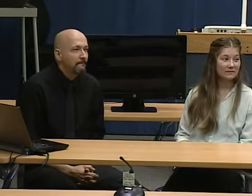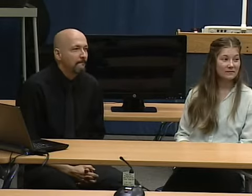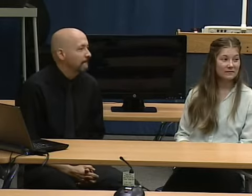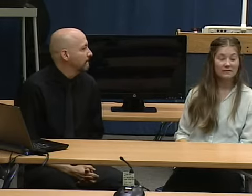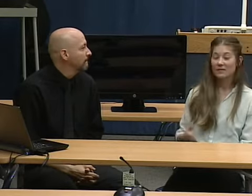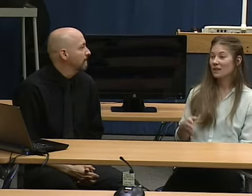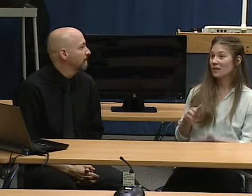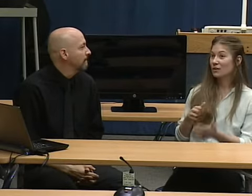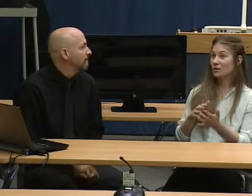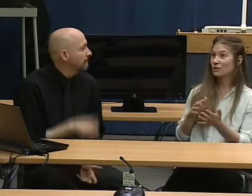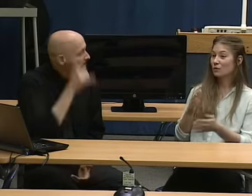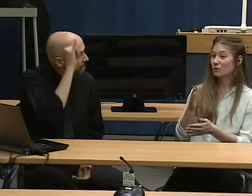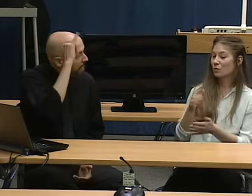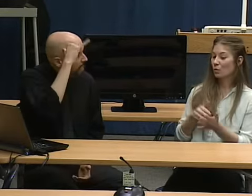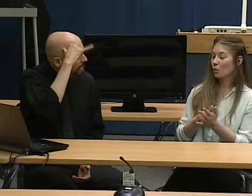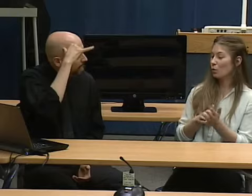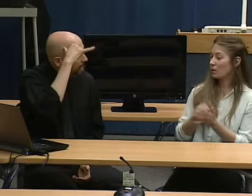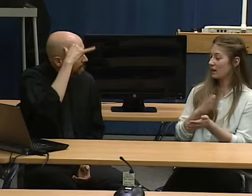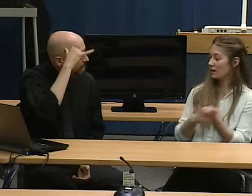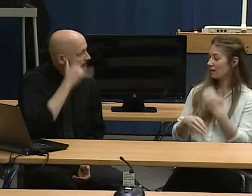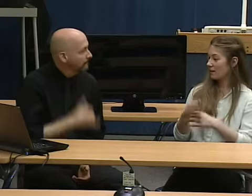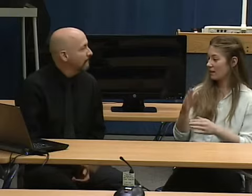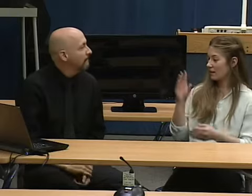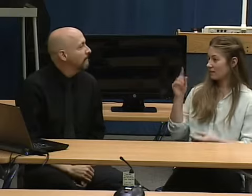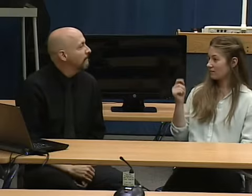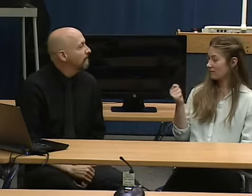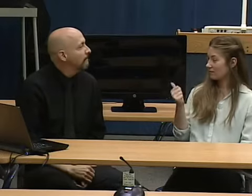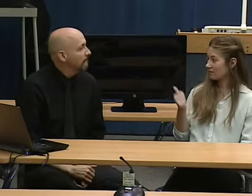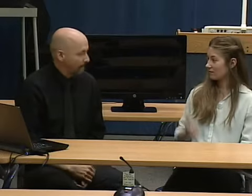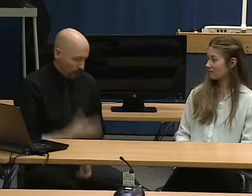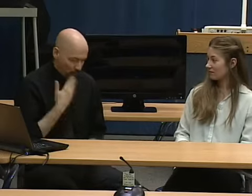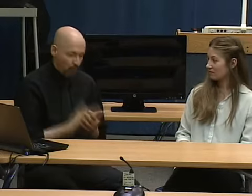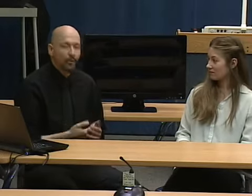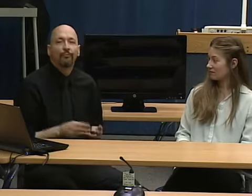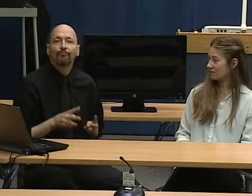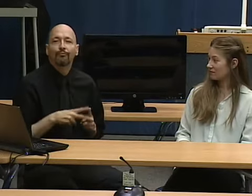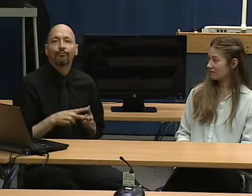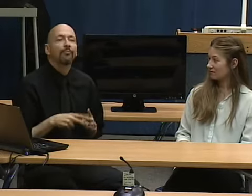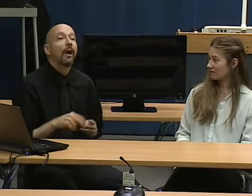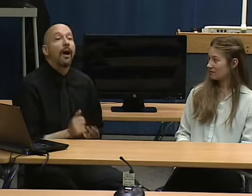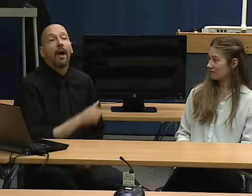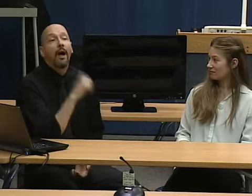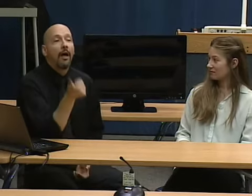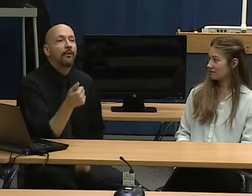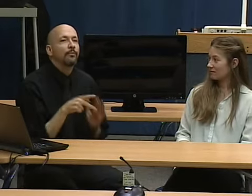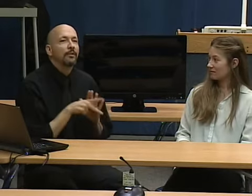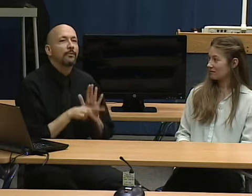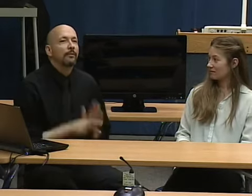Cow. Weak Hand Deletion. Good. And another principle?